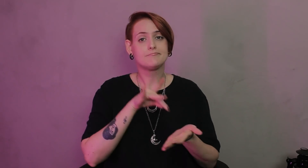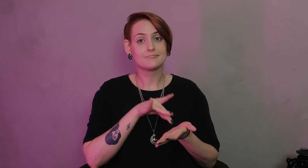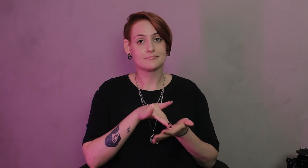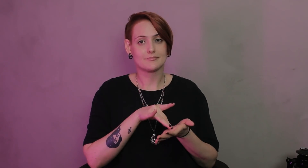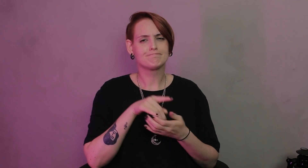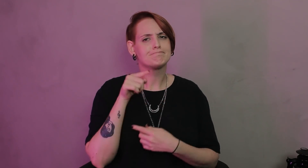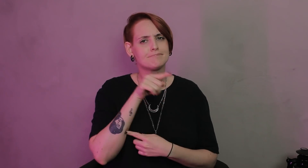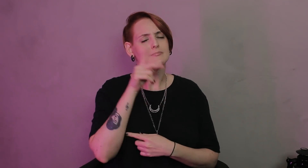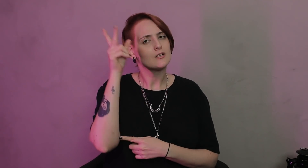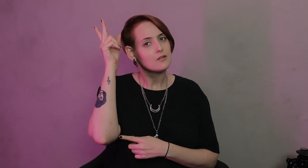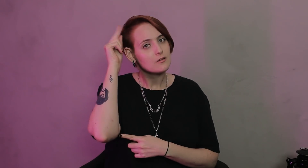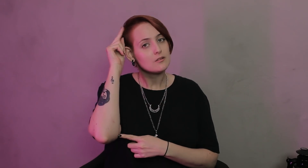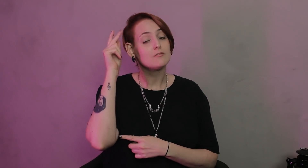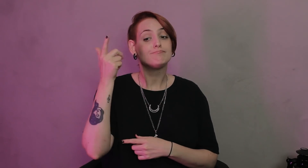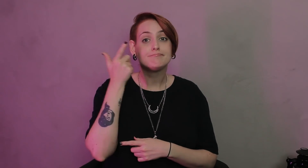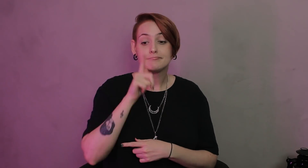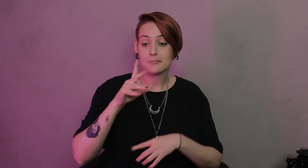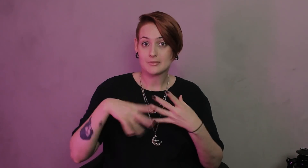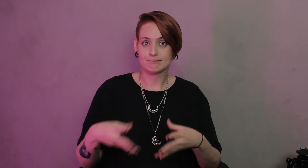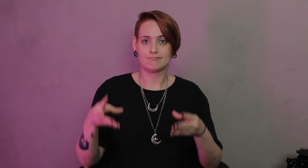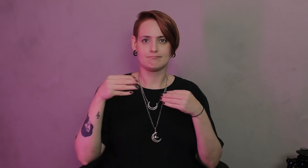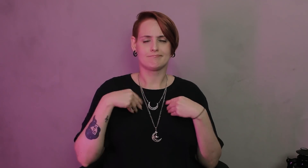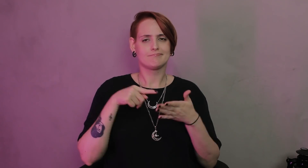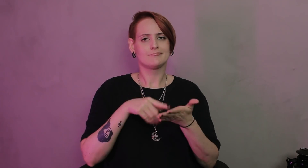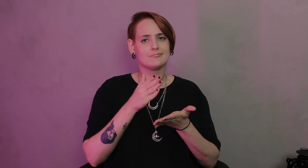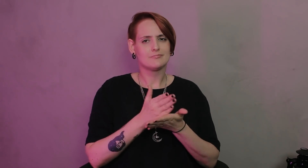In fact, she had received the diary